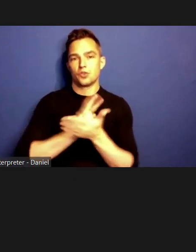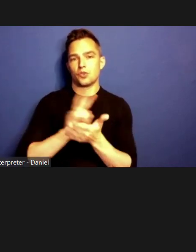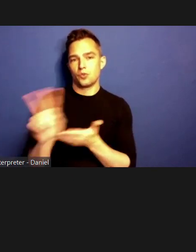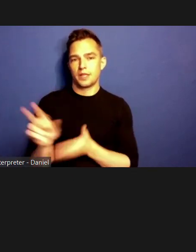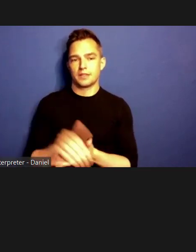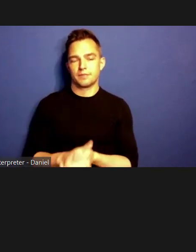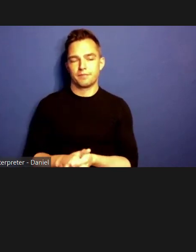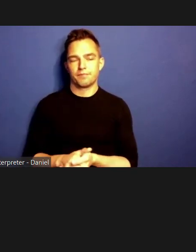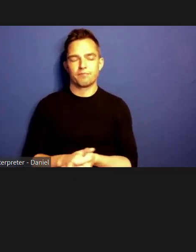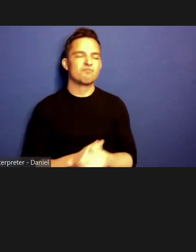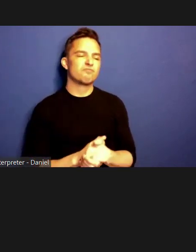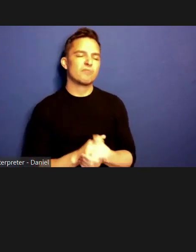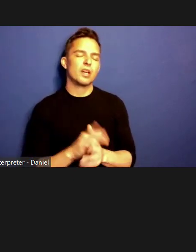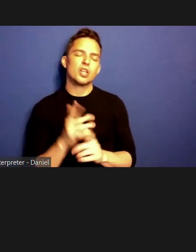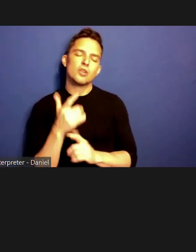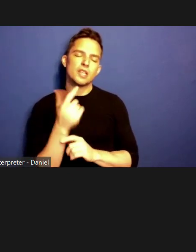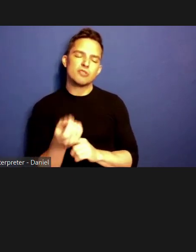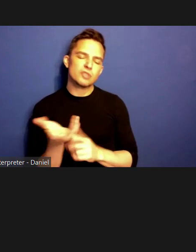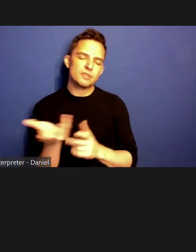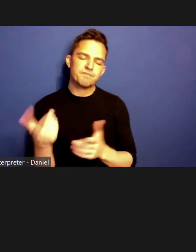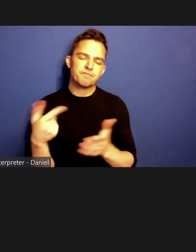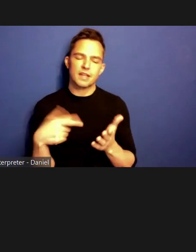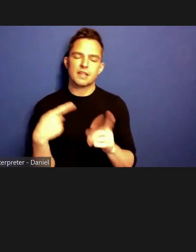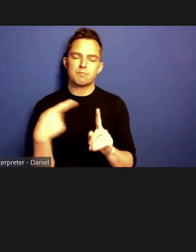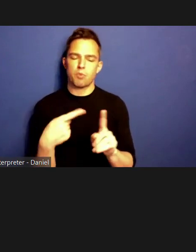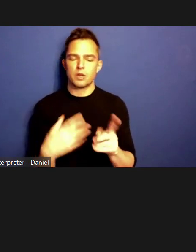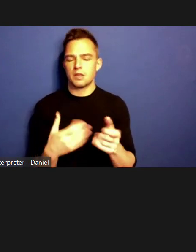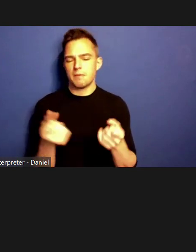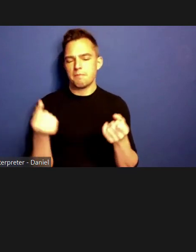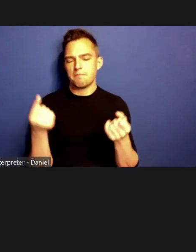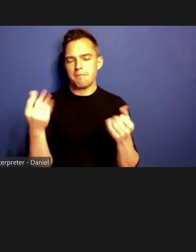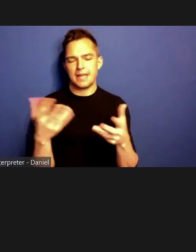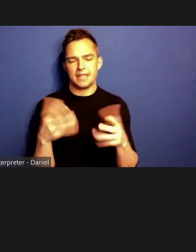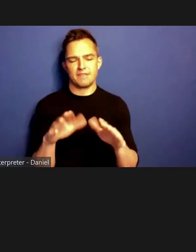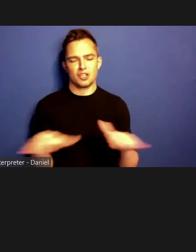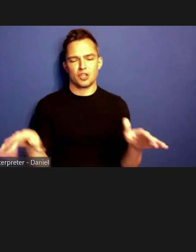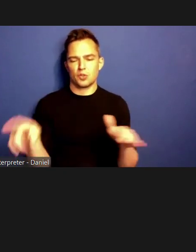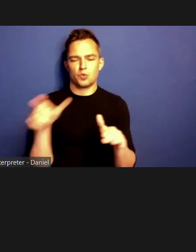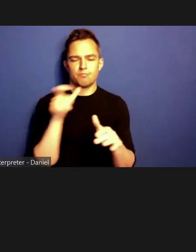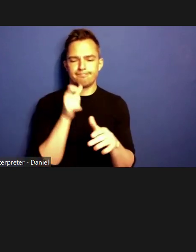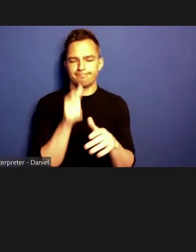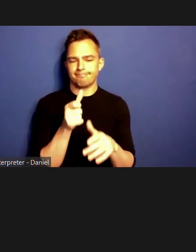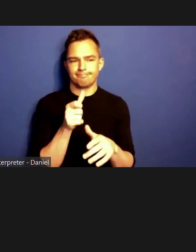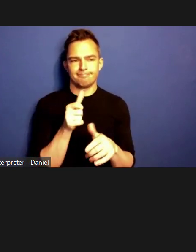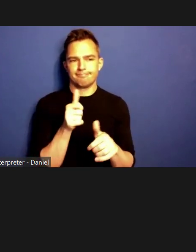of the children who didn't pass the first screening, they will pass the